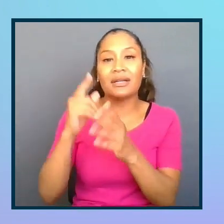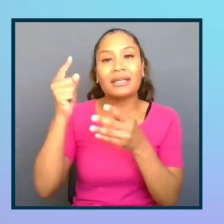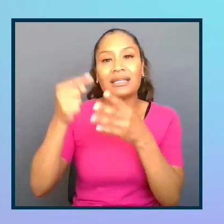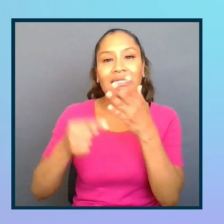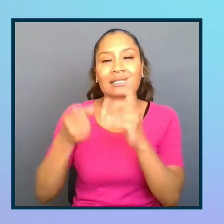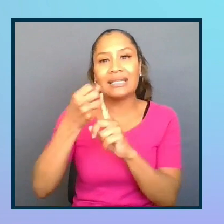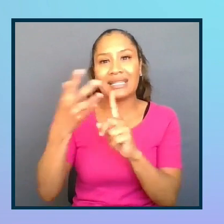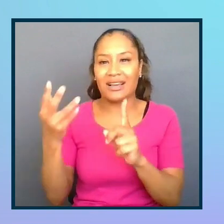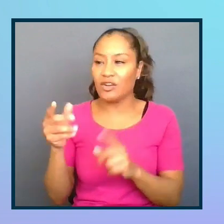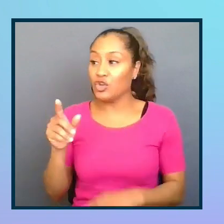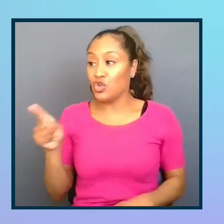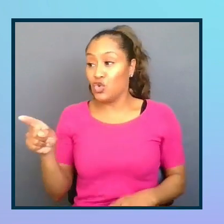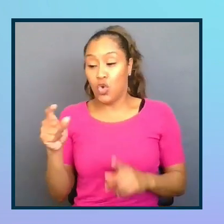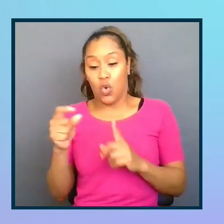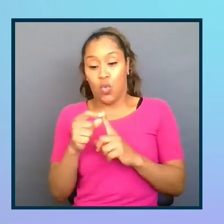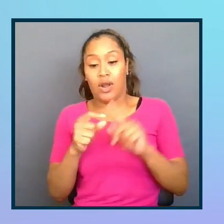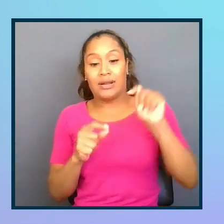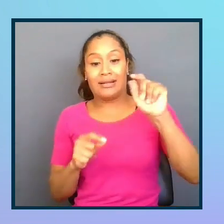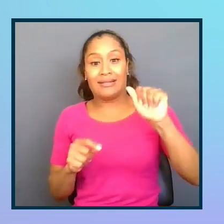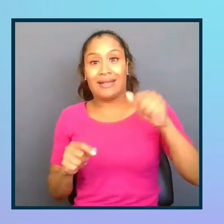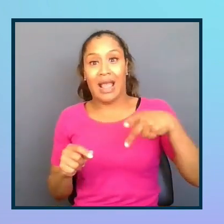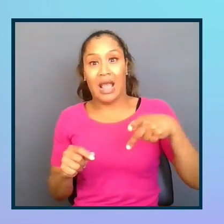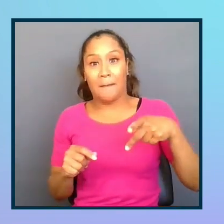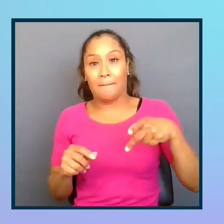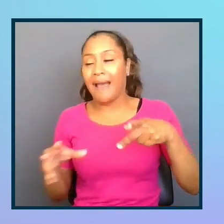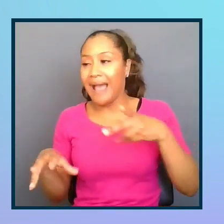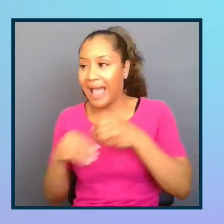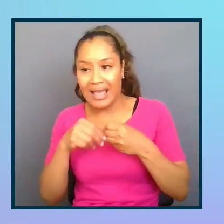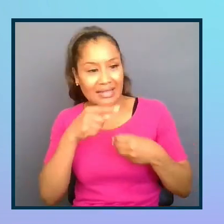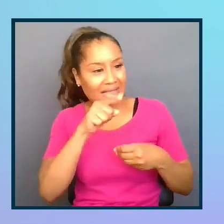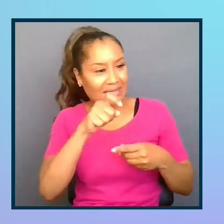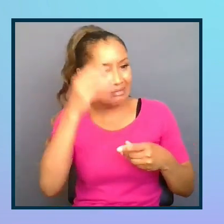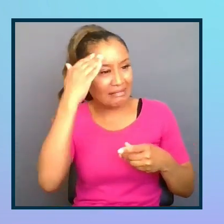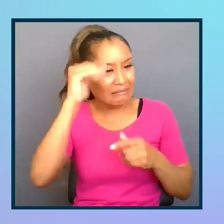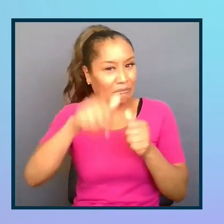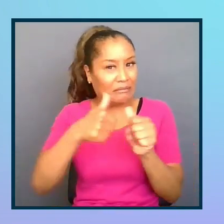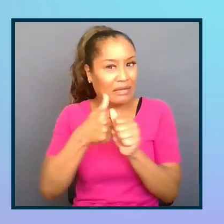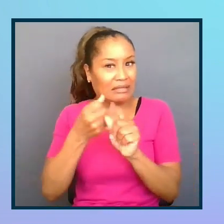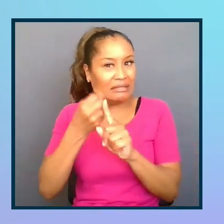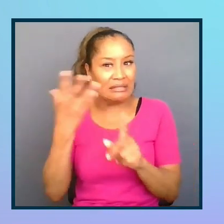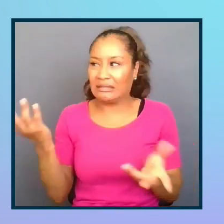with the additional contacts that users might need for understanding what they are tapping into?